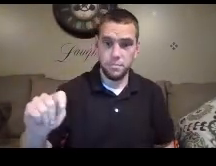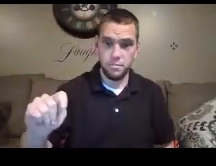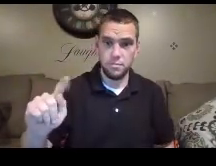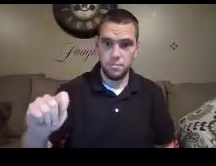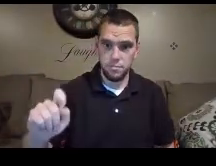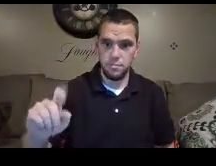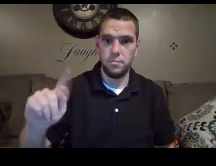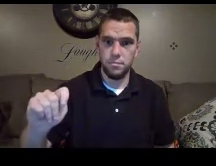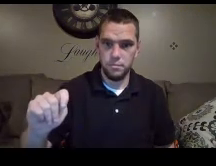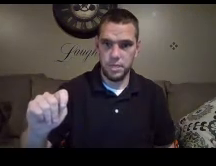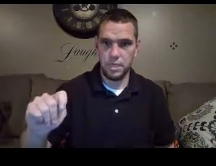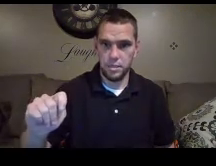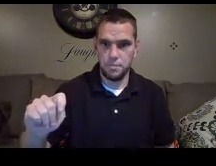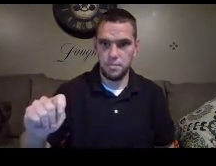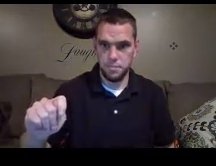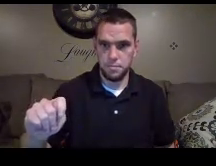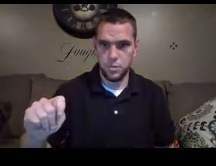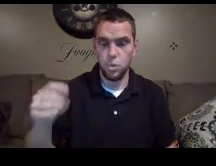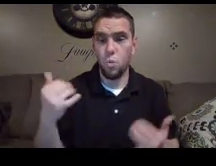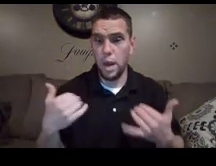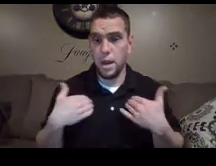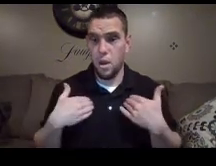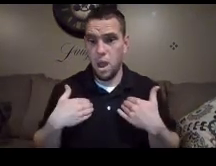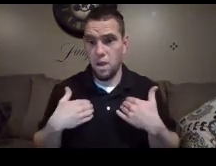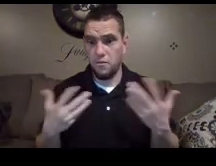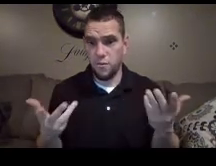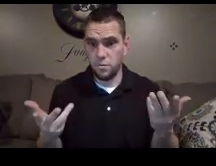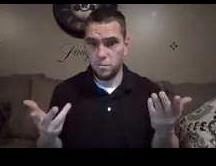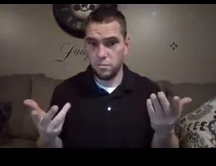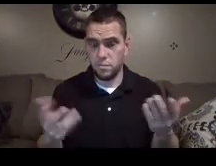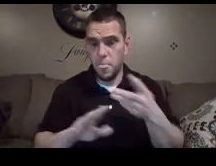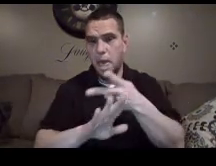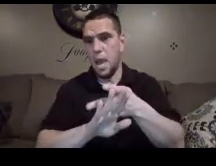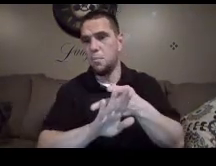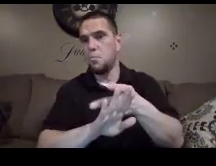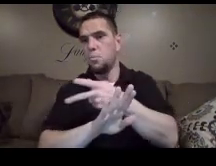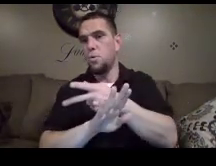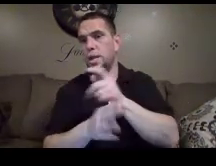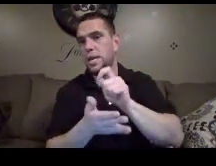So, I do have a pre-written alt text.